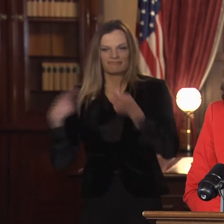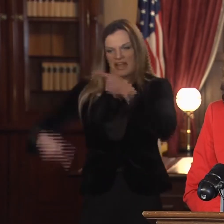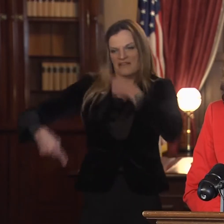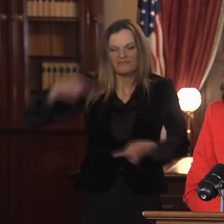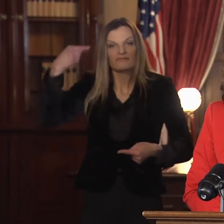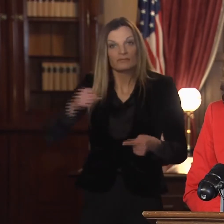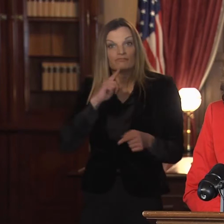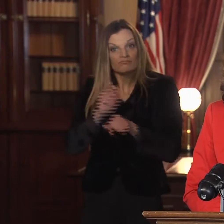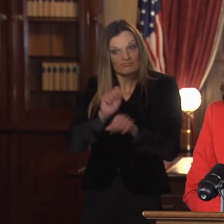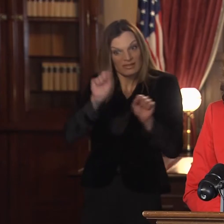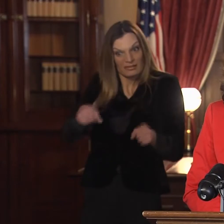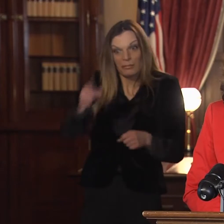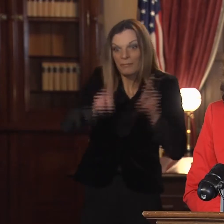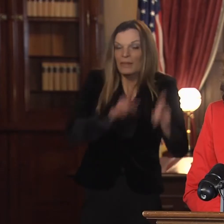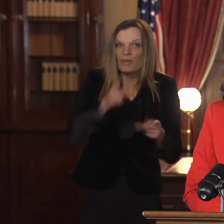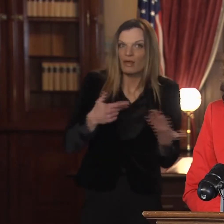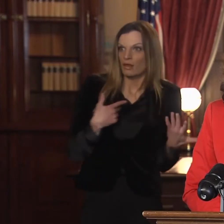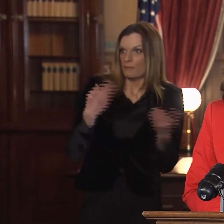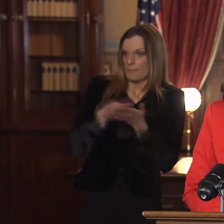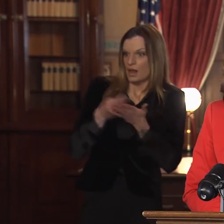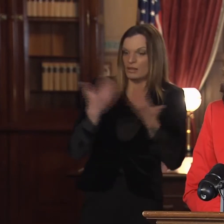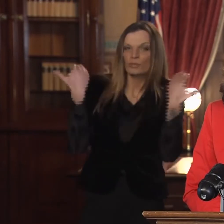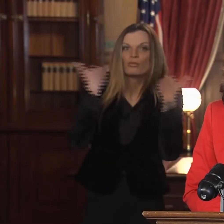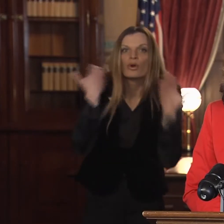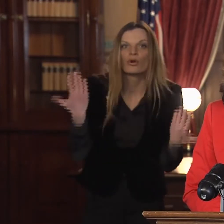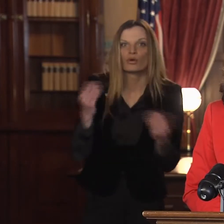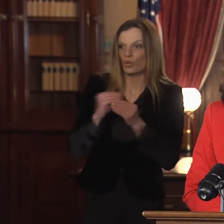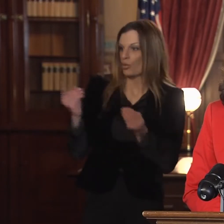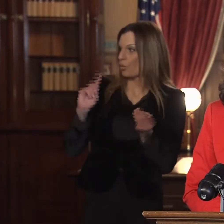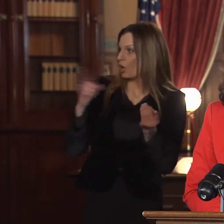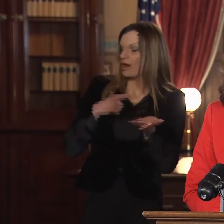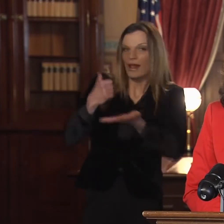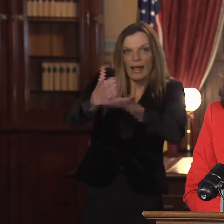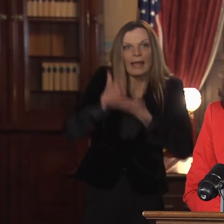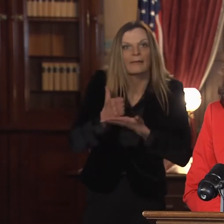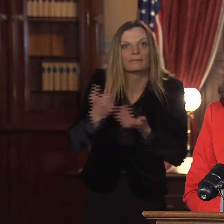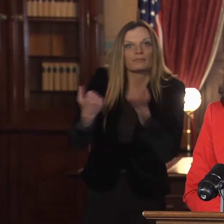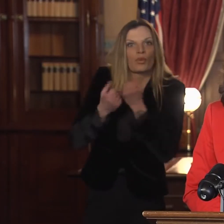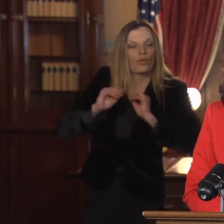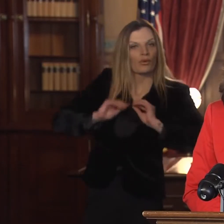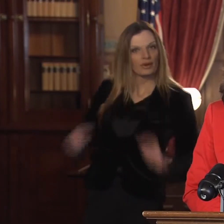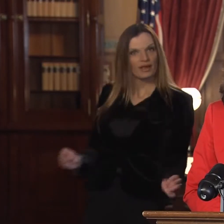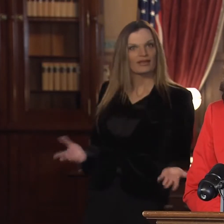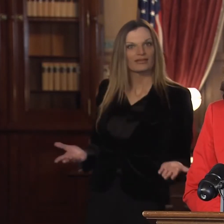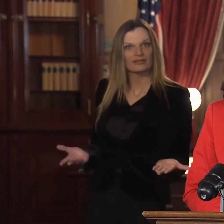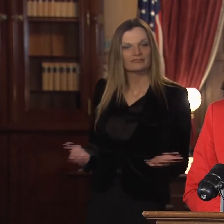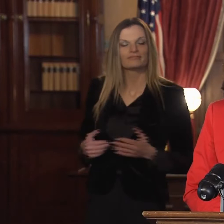RIGHT NOW. IF WE DON'T TAKE IT NOW, THOUSANDS OF MICHIGANDERS COULD LOSE BENEFITS AT THE END OF THE